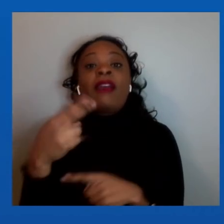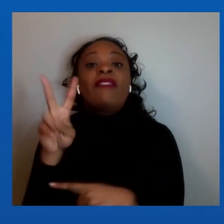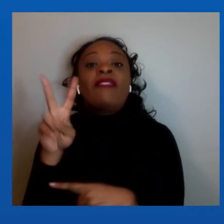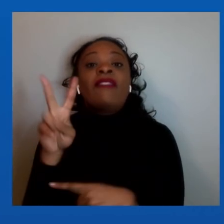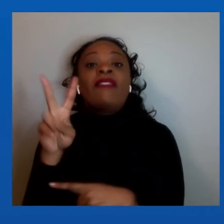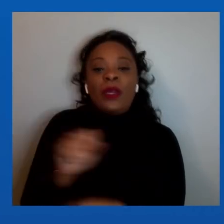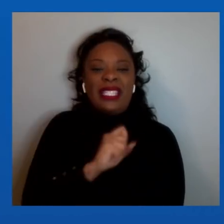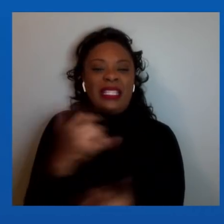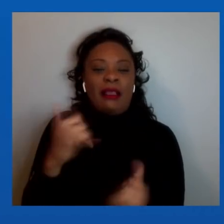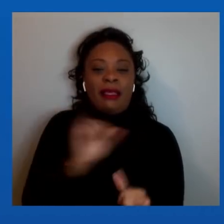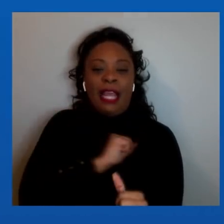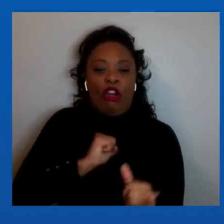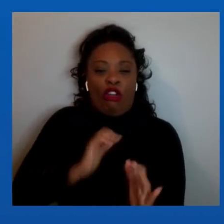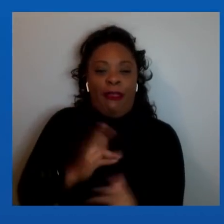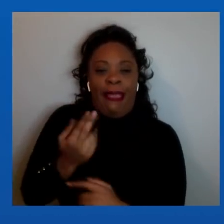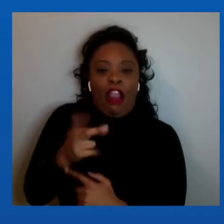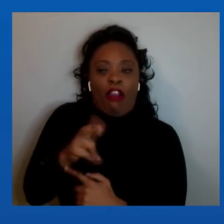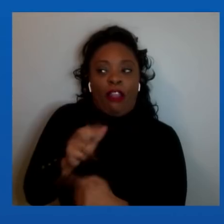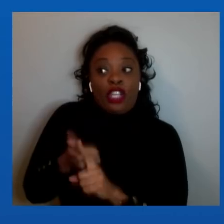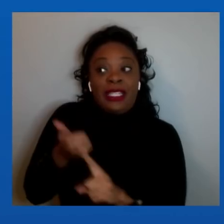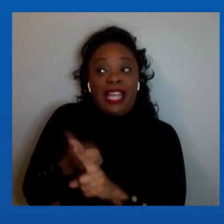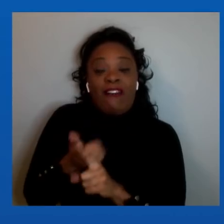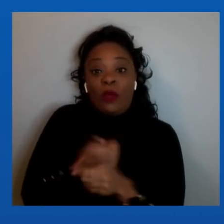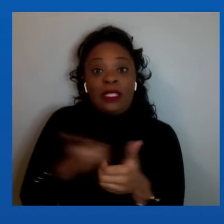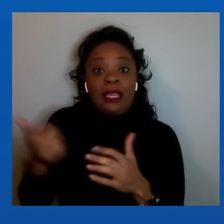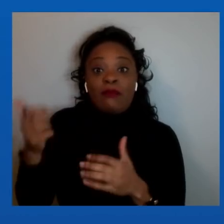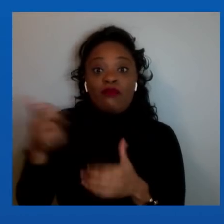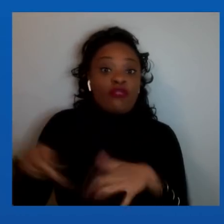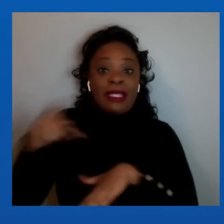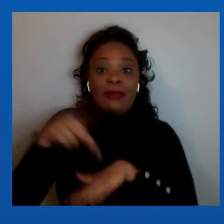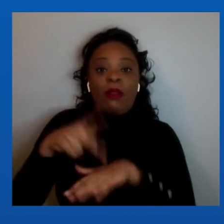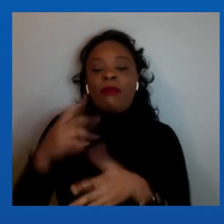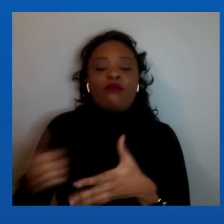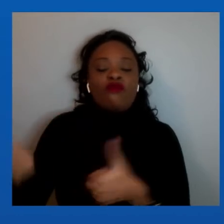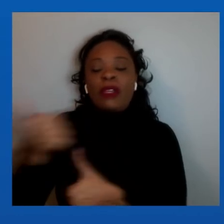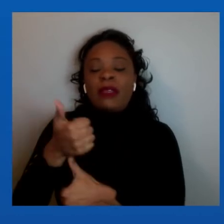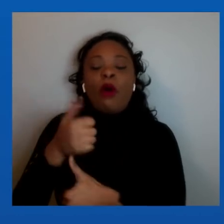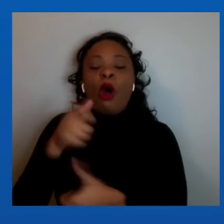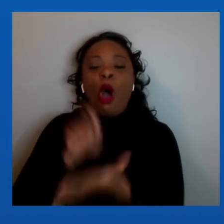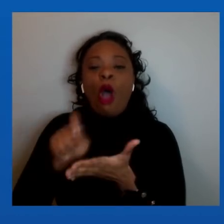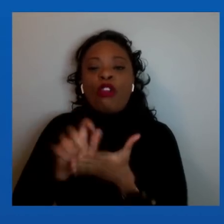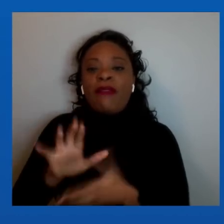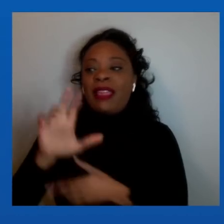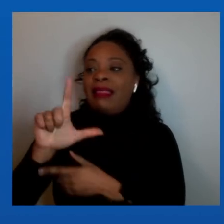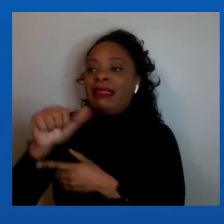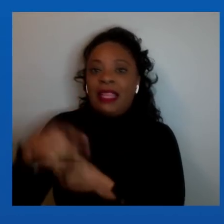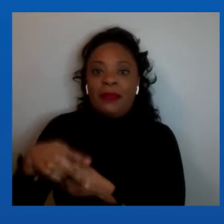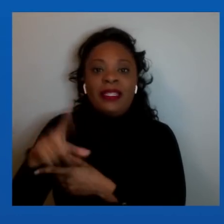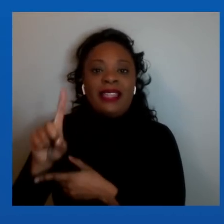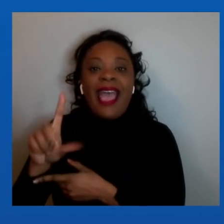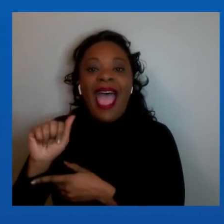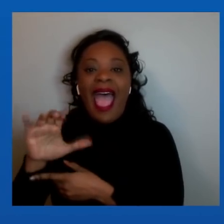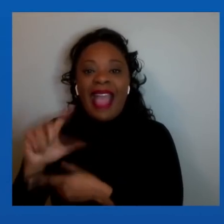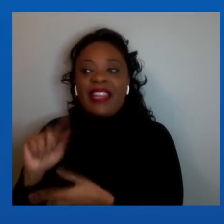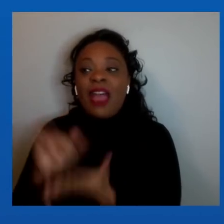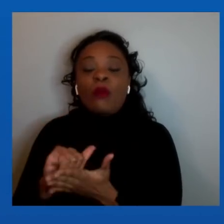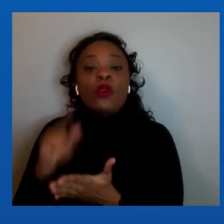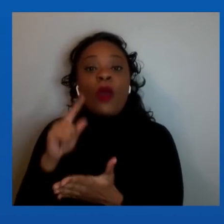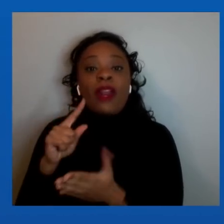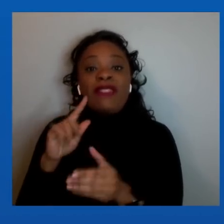she was the principal author of the Lift Act, which was one of the forerunners of the of the monthly payment.